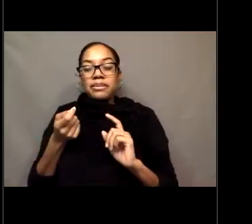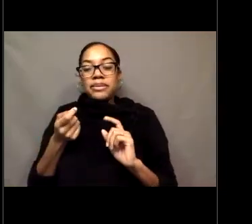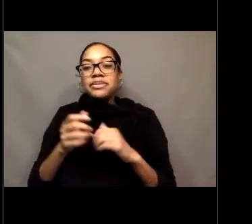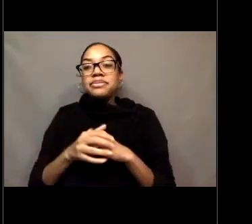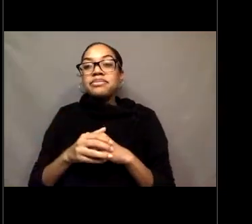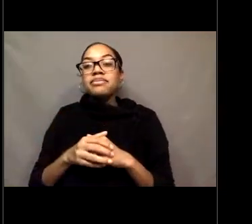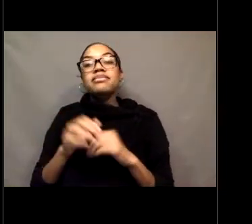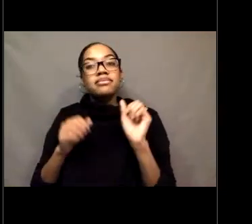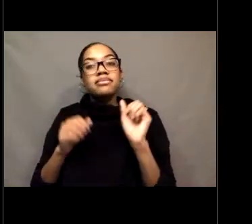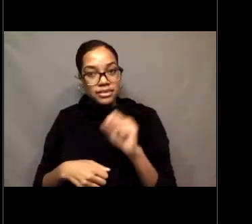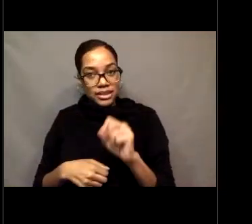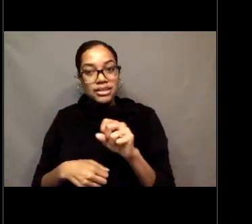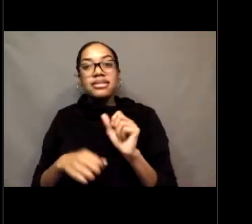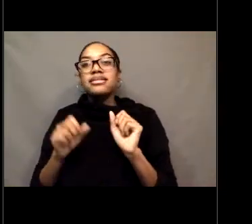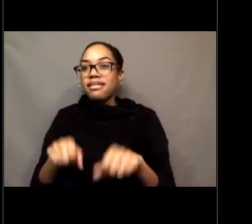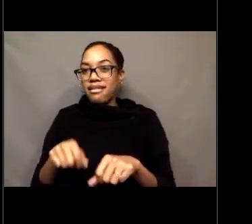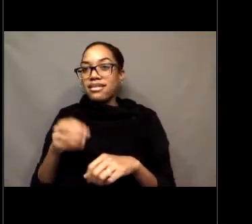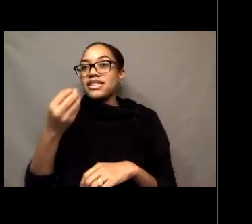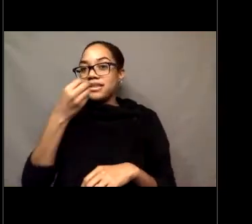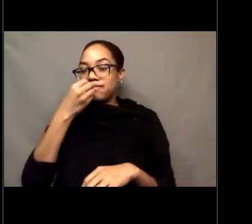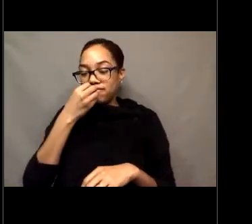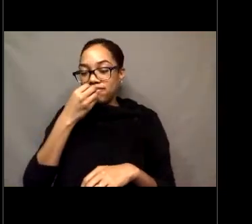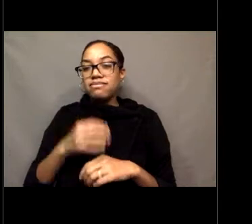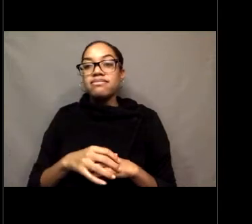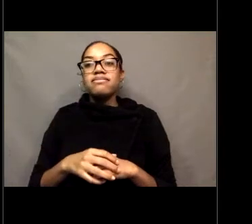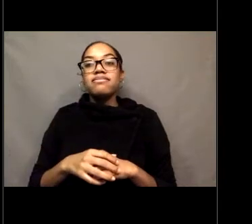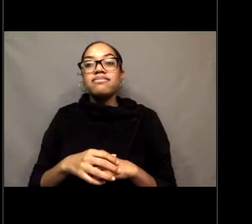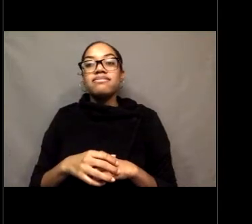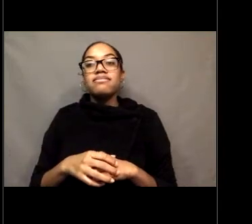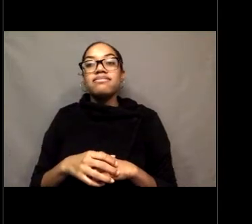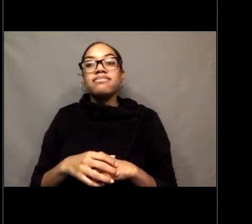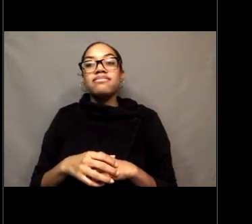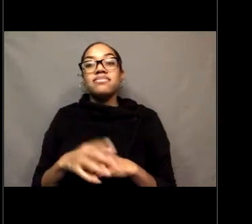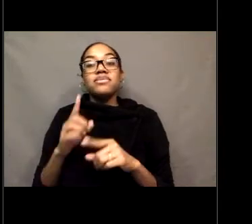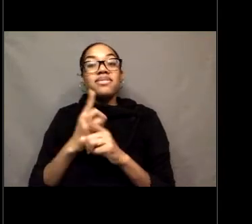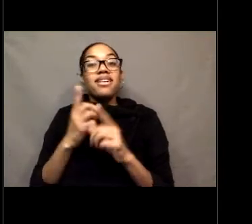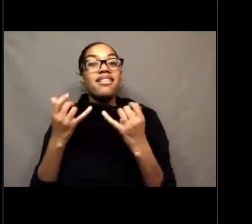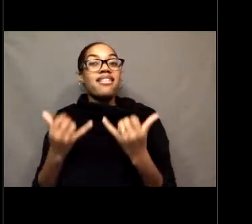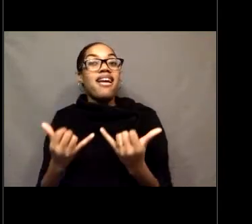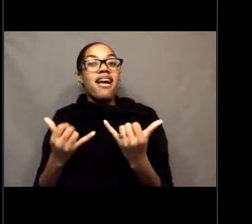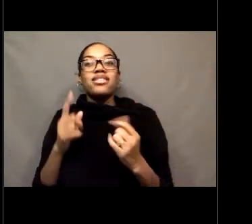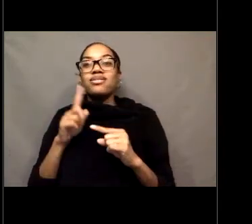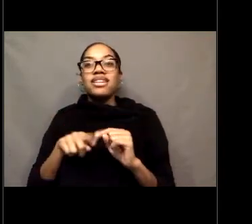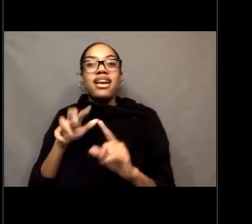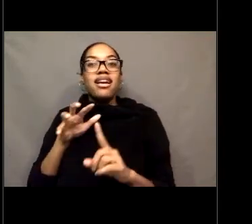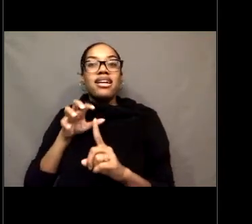Yes abalone are eaten. Right now you can't catch abalone and eat them,